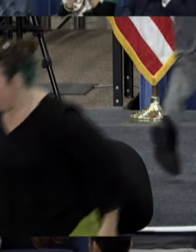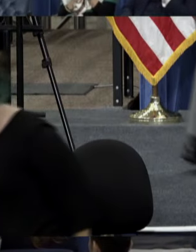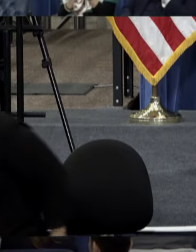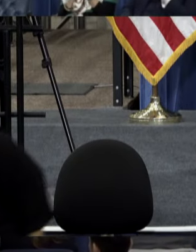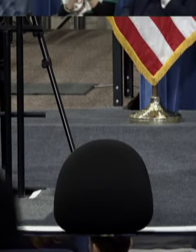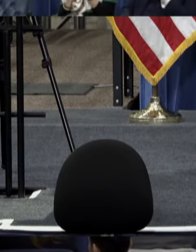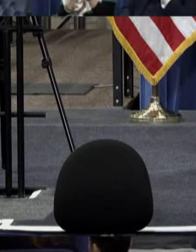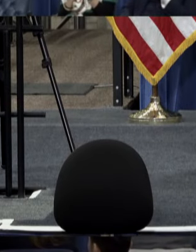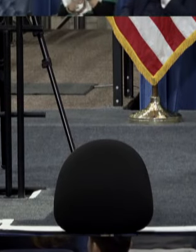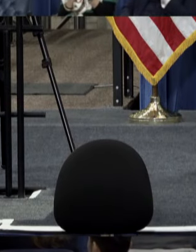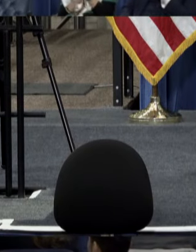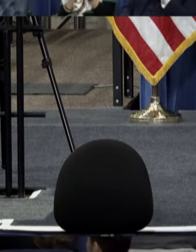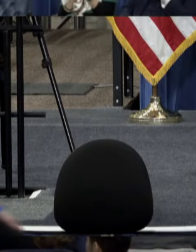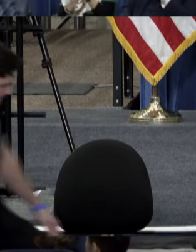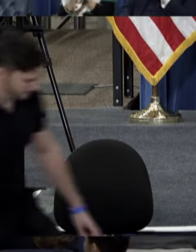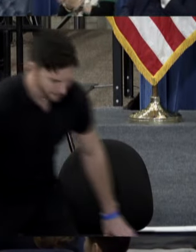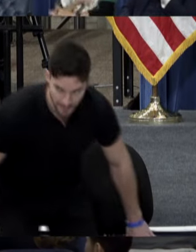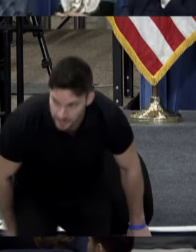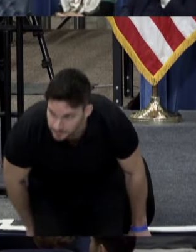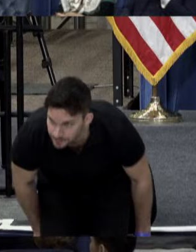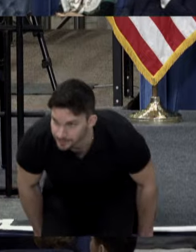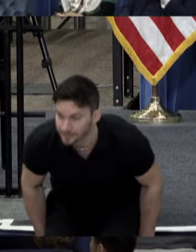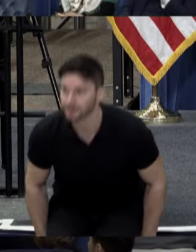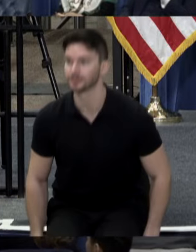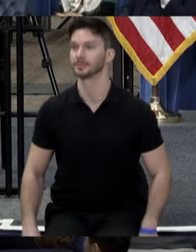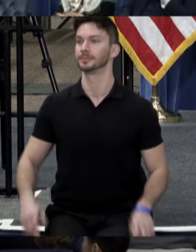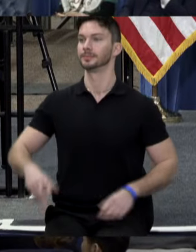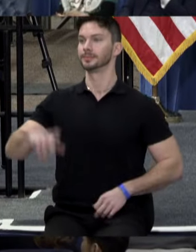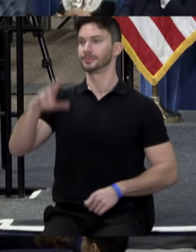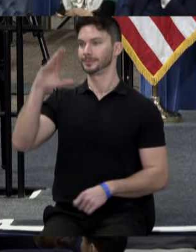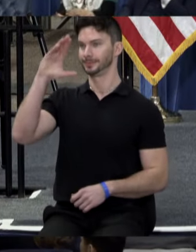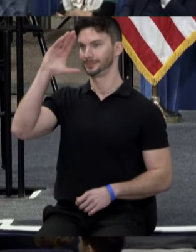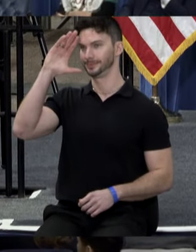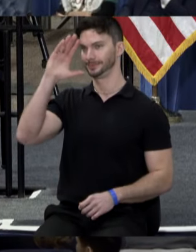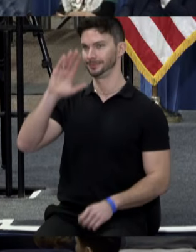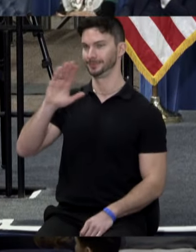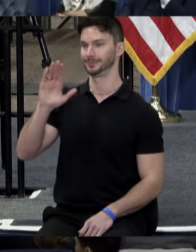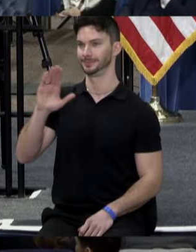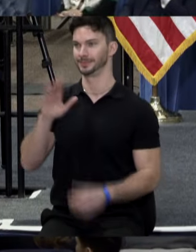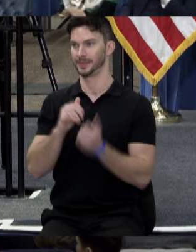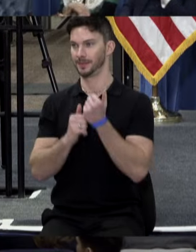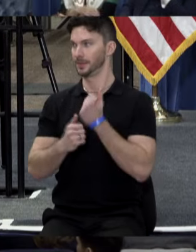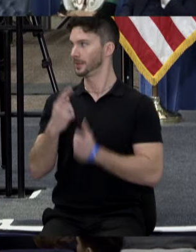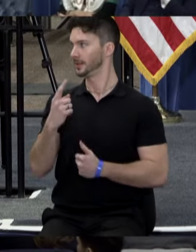Robert F. Kennedy Jr.: Morning, everybody. And I wanted to say thank